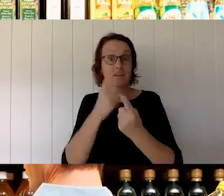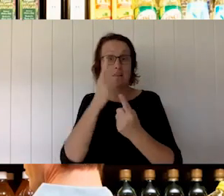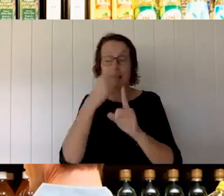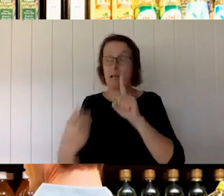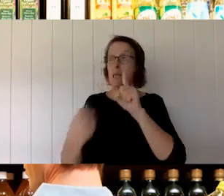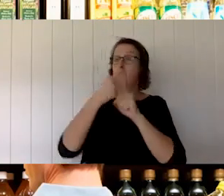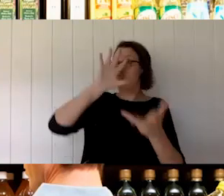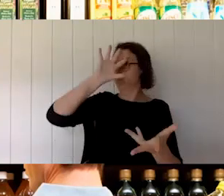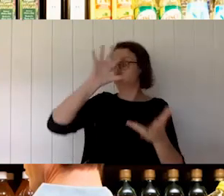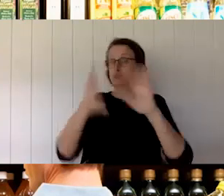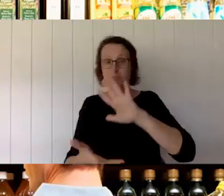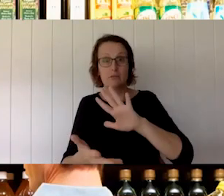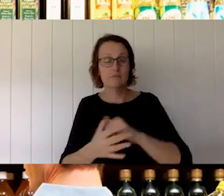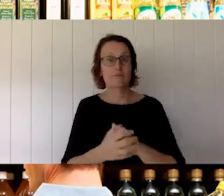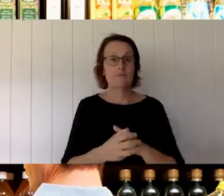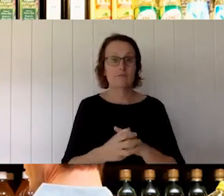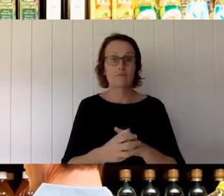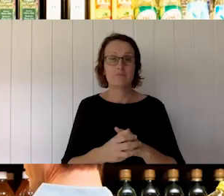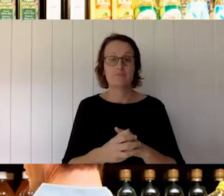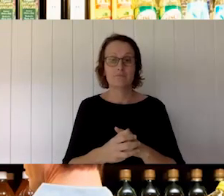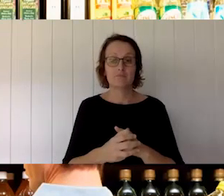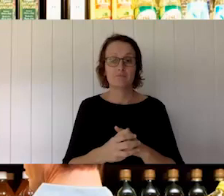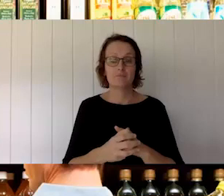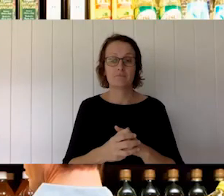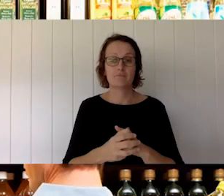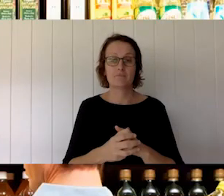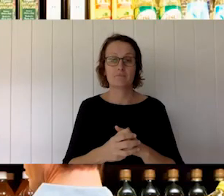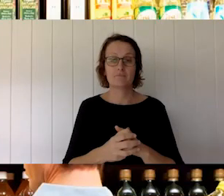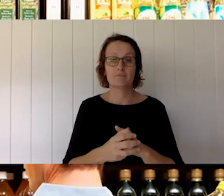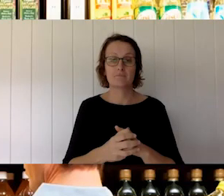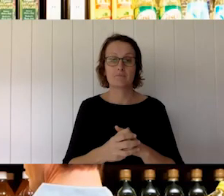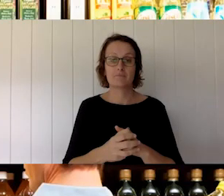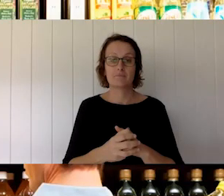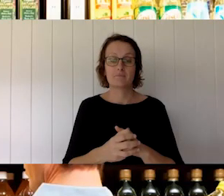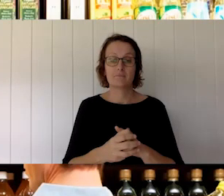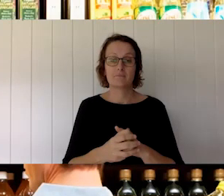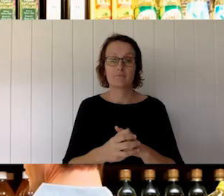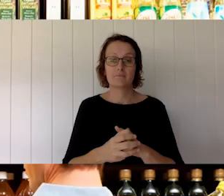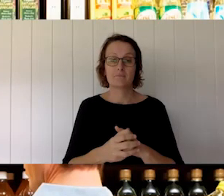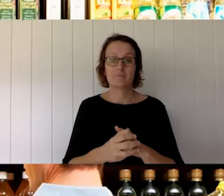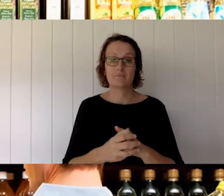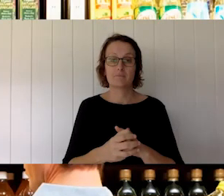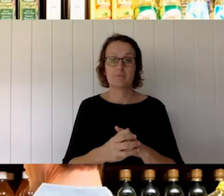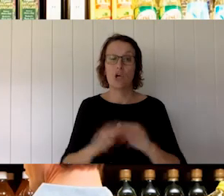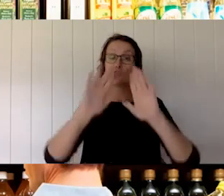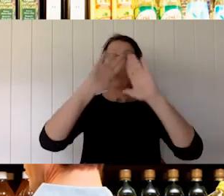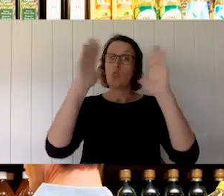between is possible. So the thing that's different here is the world